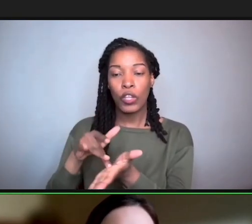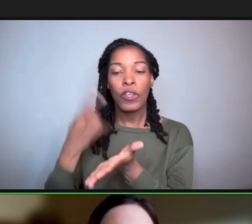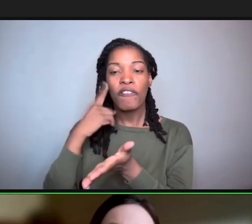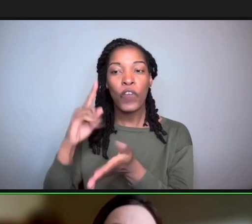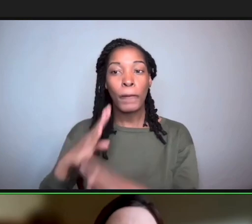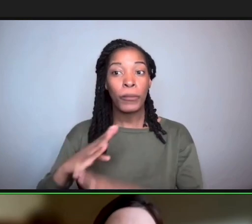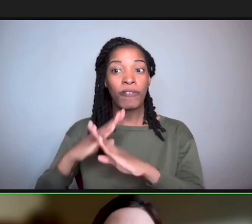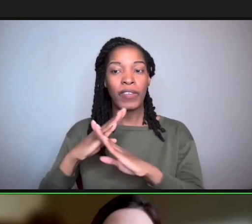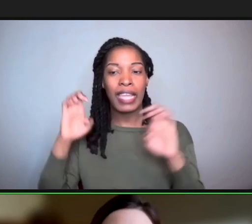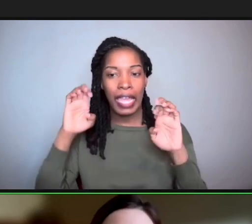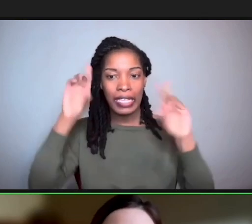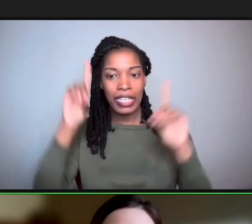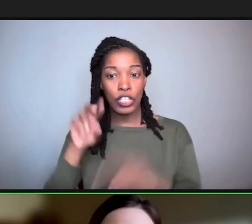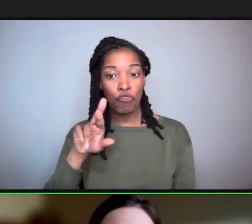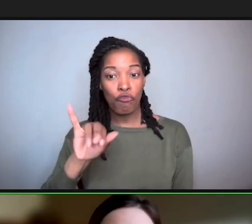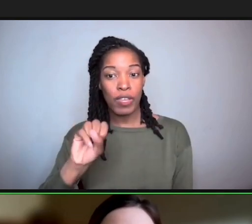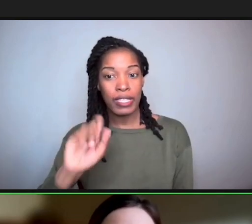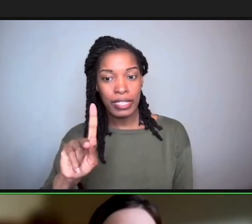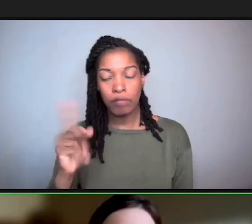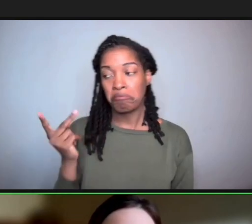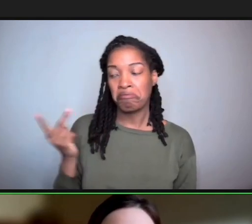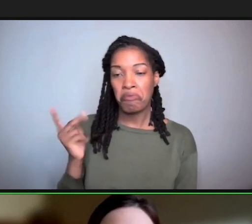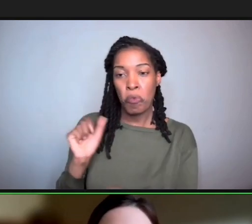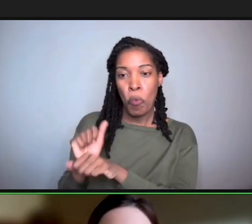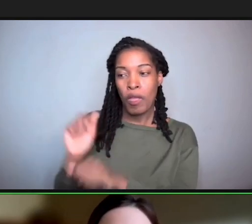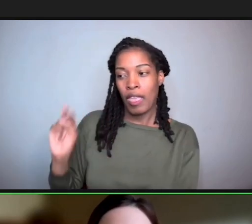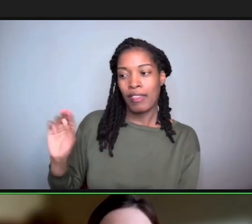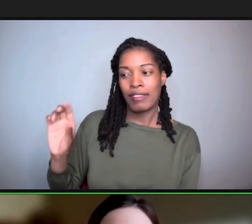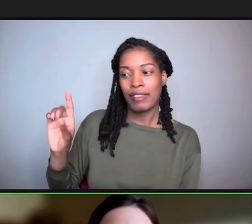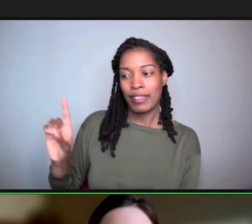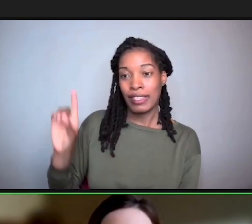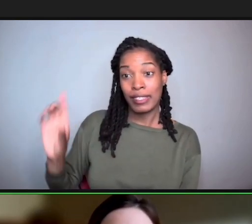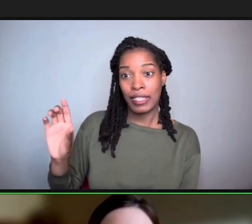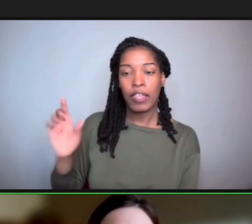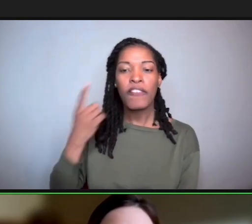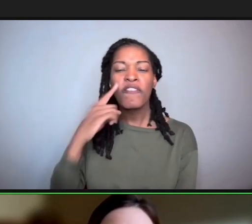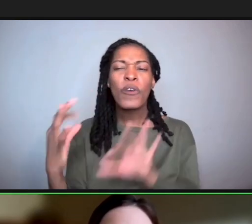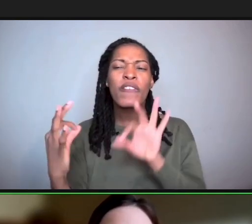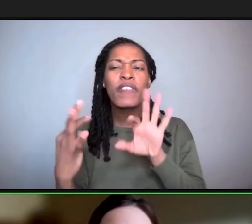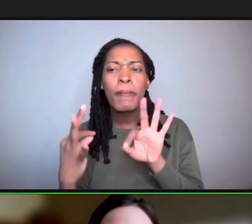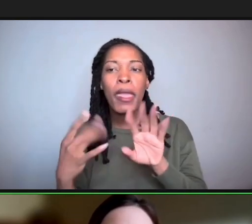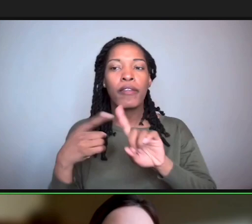And we work with NDC to gather feedback from their events and activities.